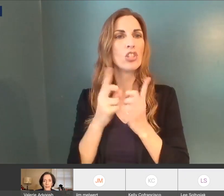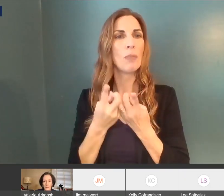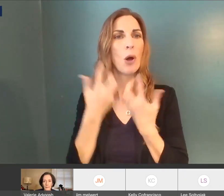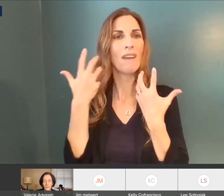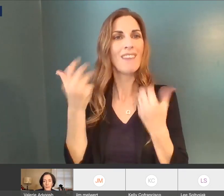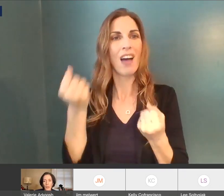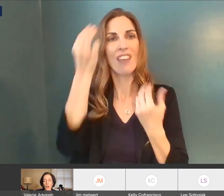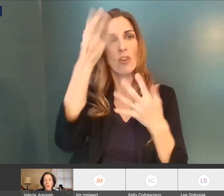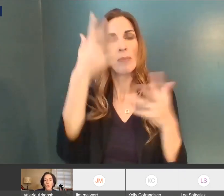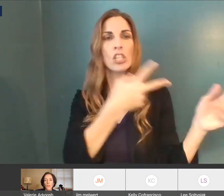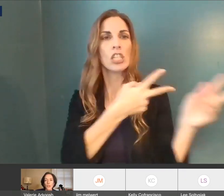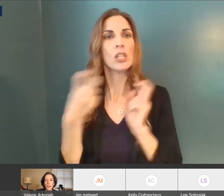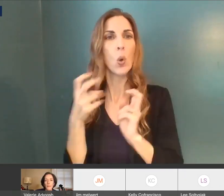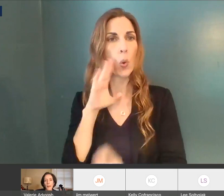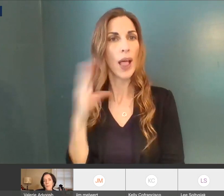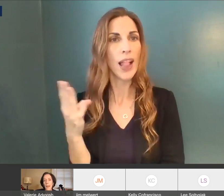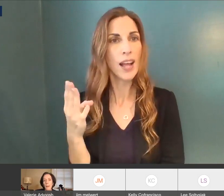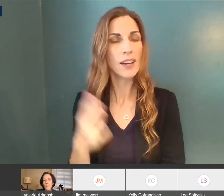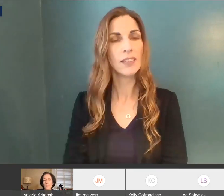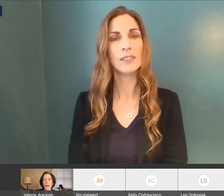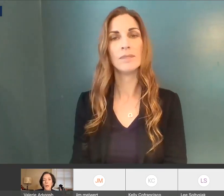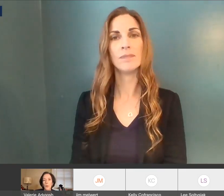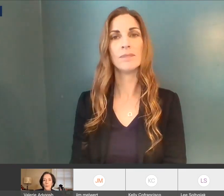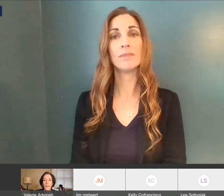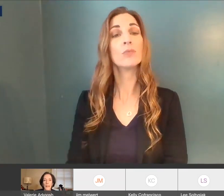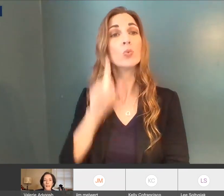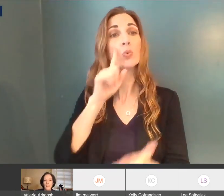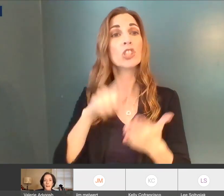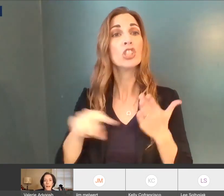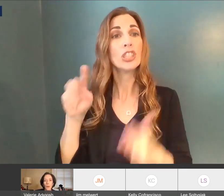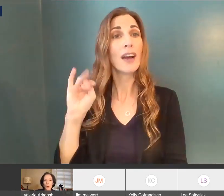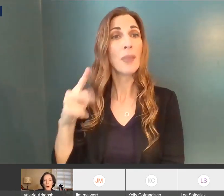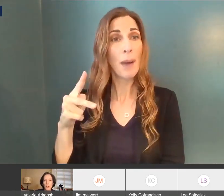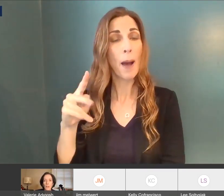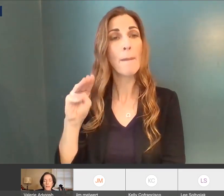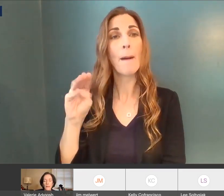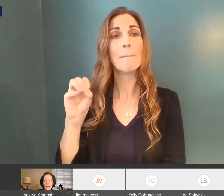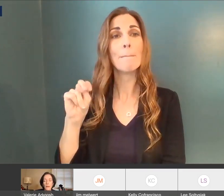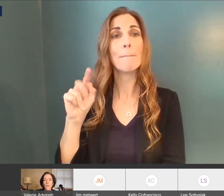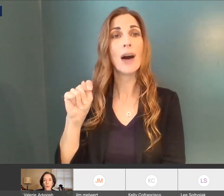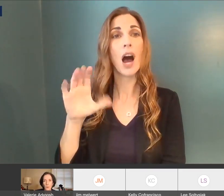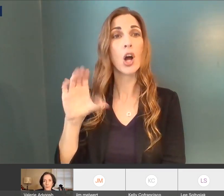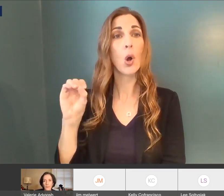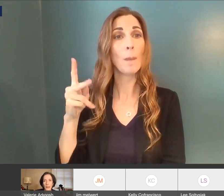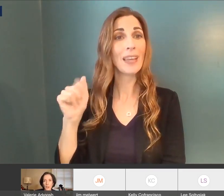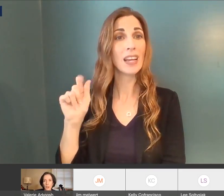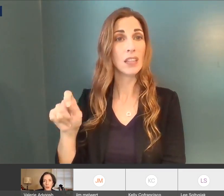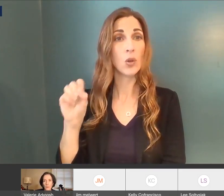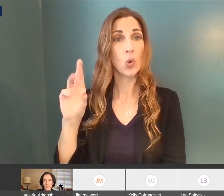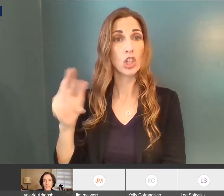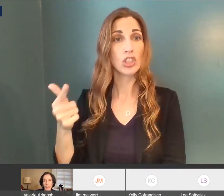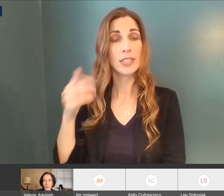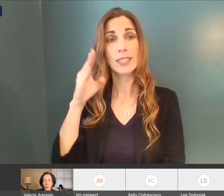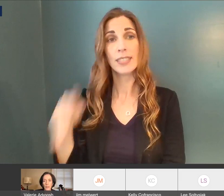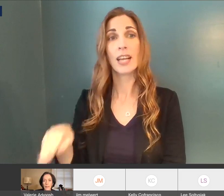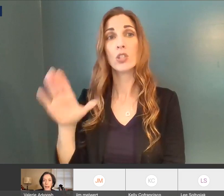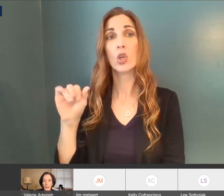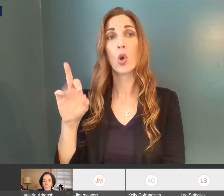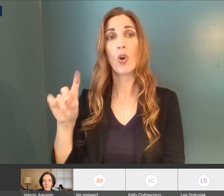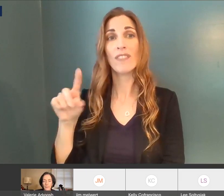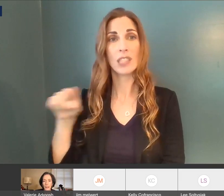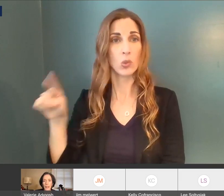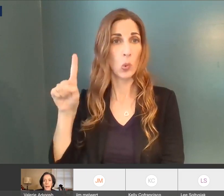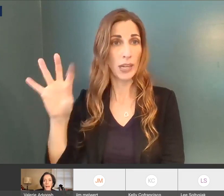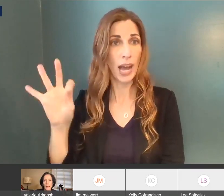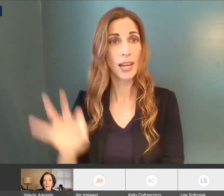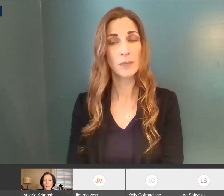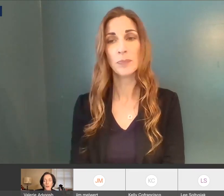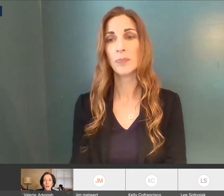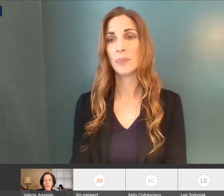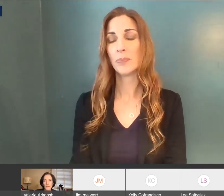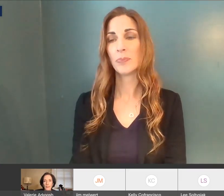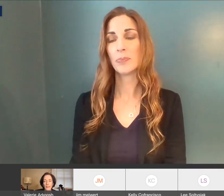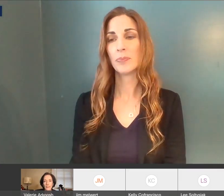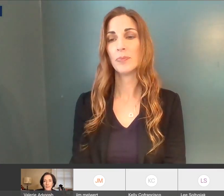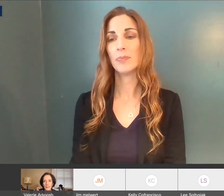site. You can check that map at www.montcopa.org/COVID-19. You'll see